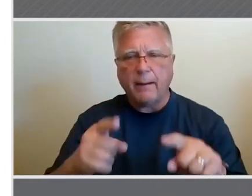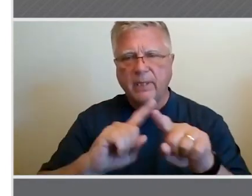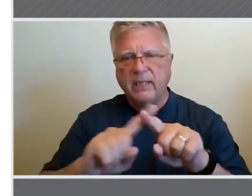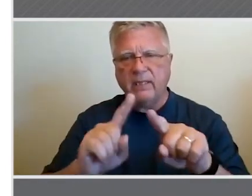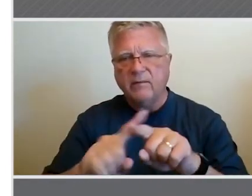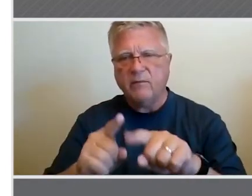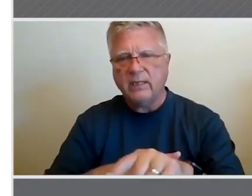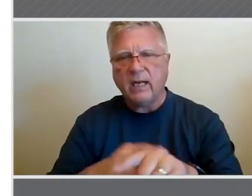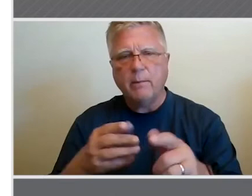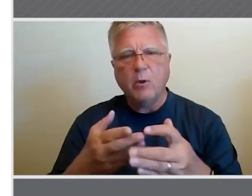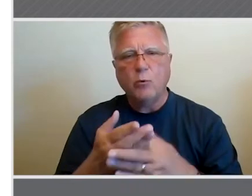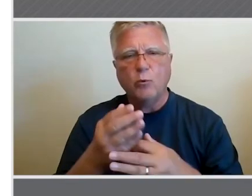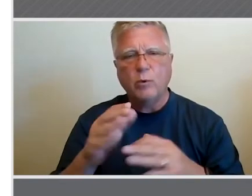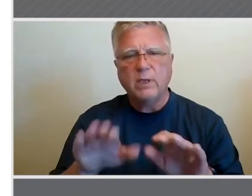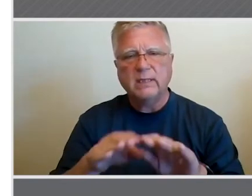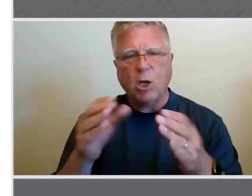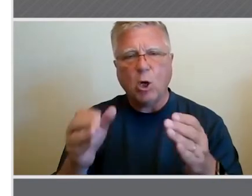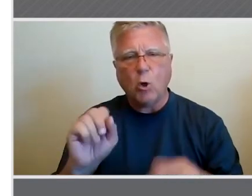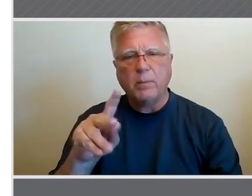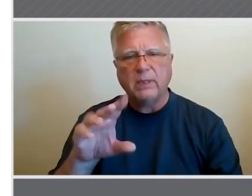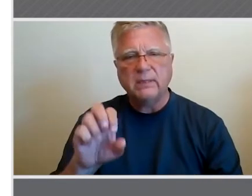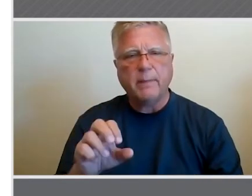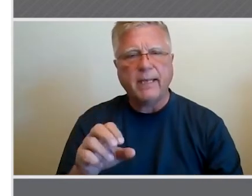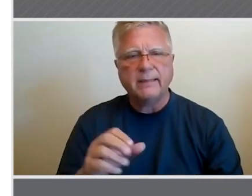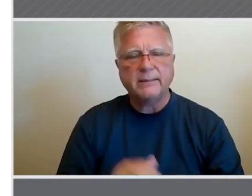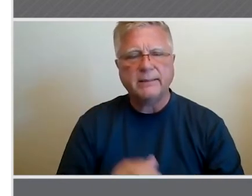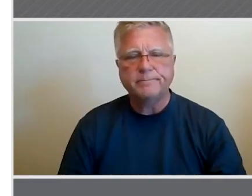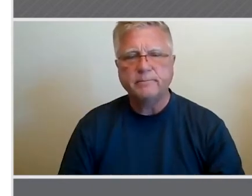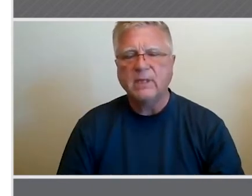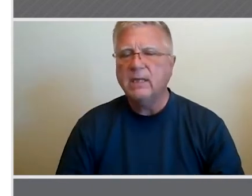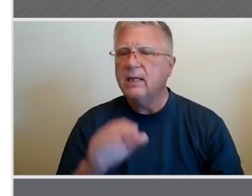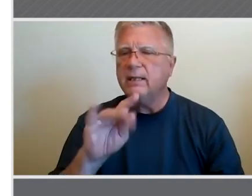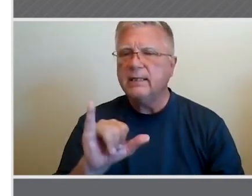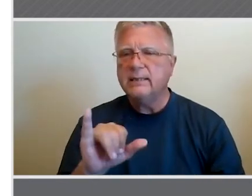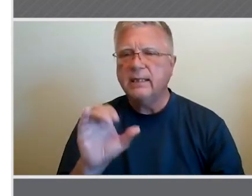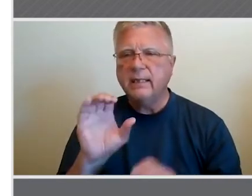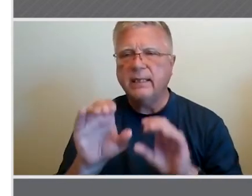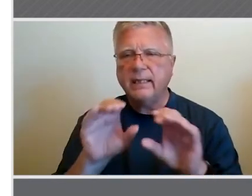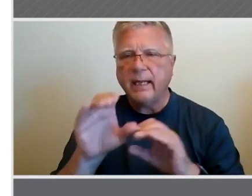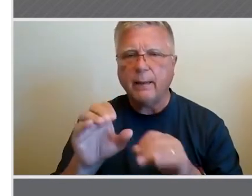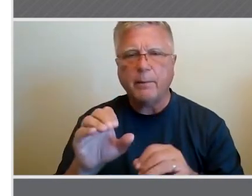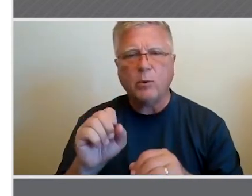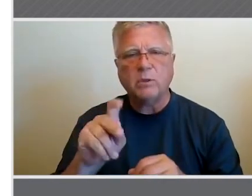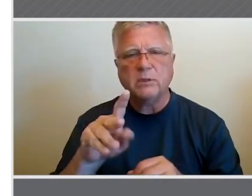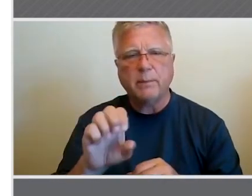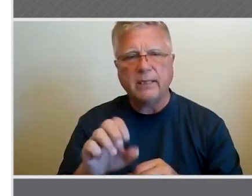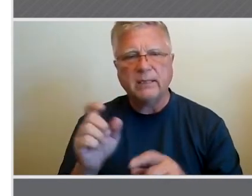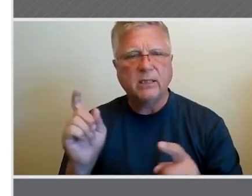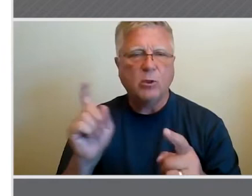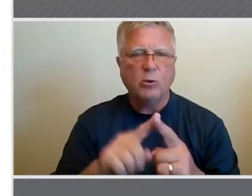open space around the city and capital budget dollars do go towards the city's neighborhood planning program.